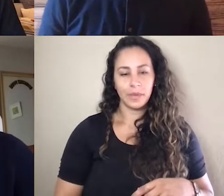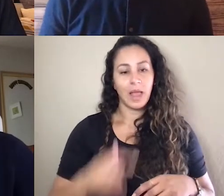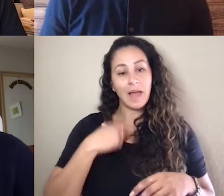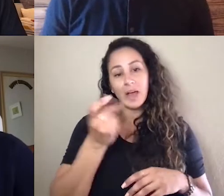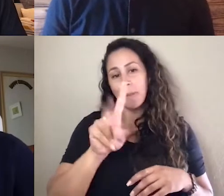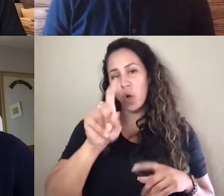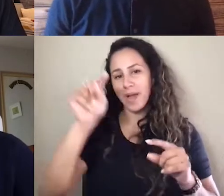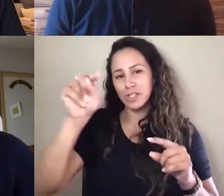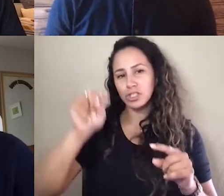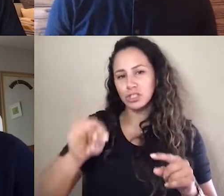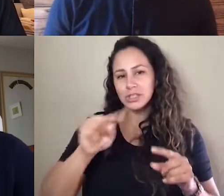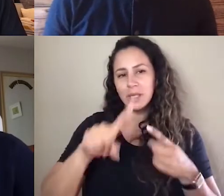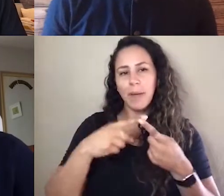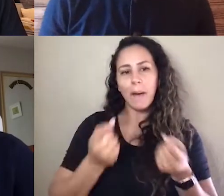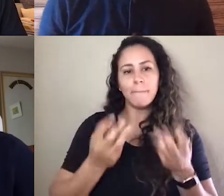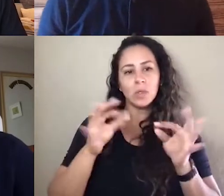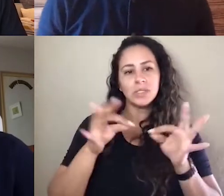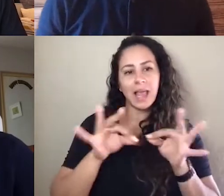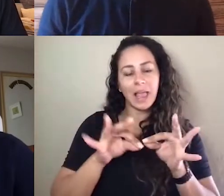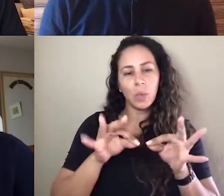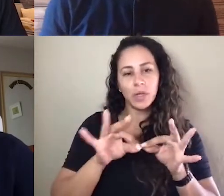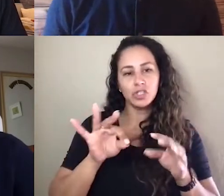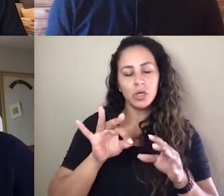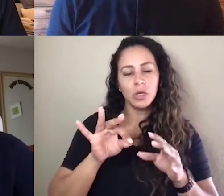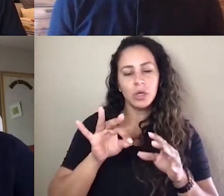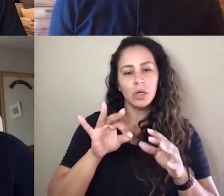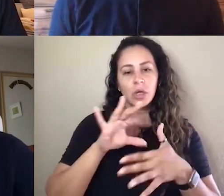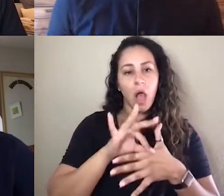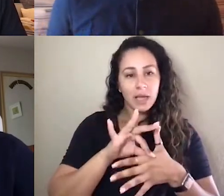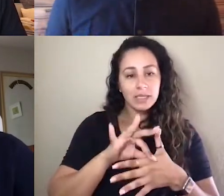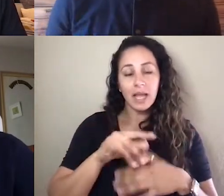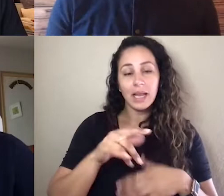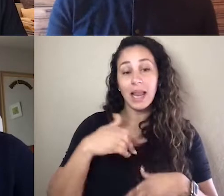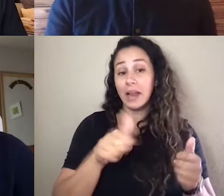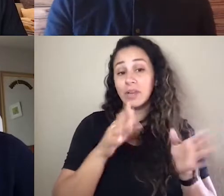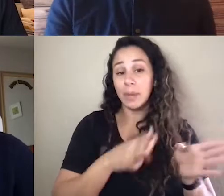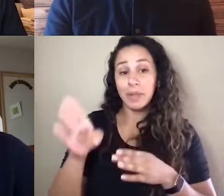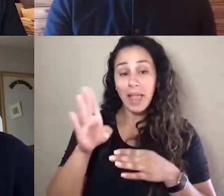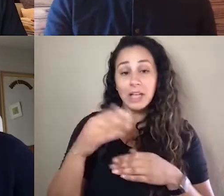SPECIFICALLY ARE THERE ANY PLANS TO HAVE MULTIPLE